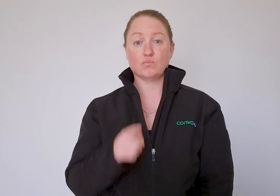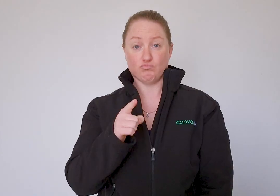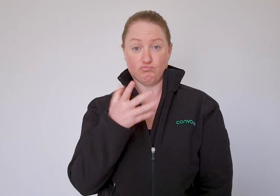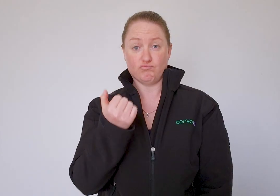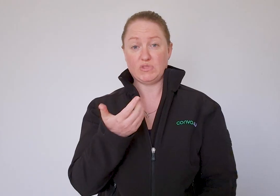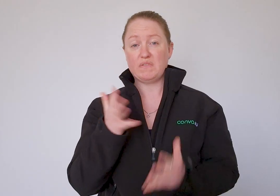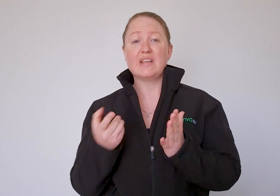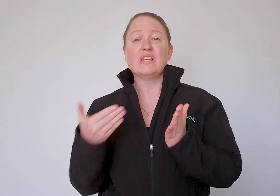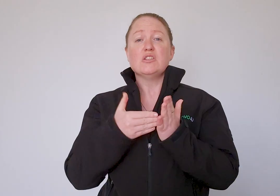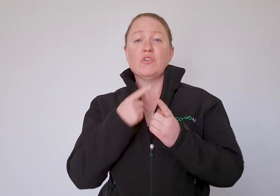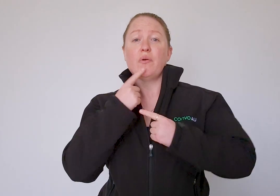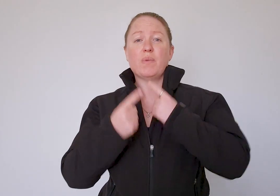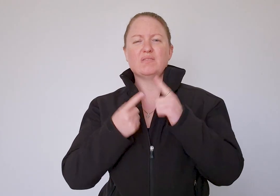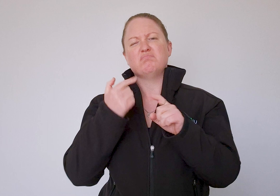additional information